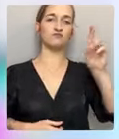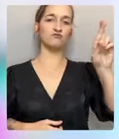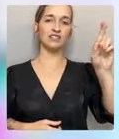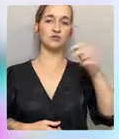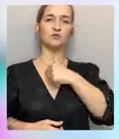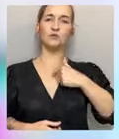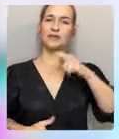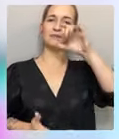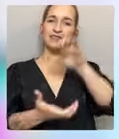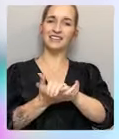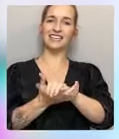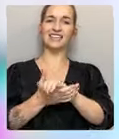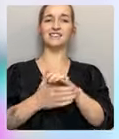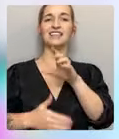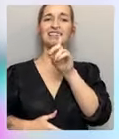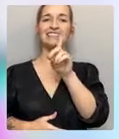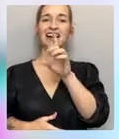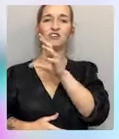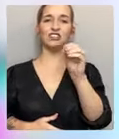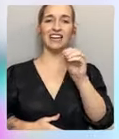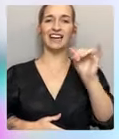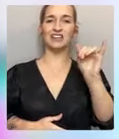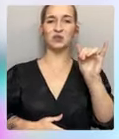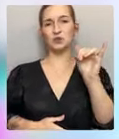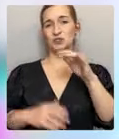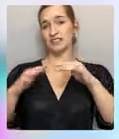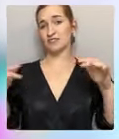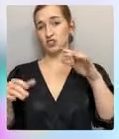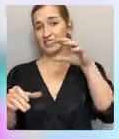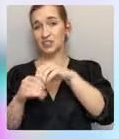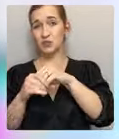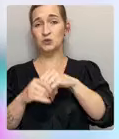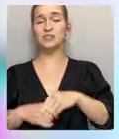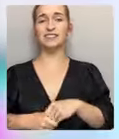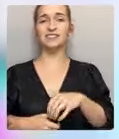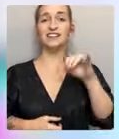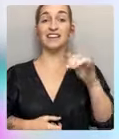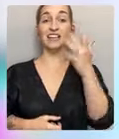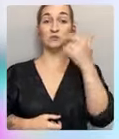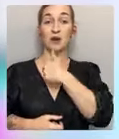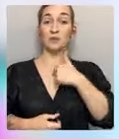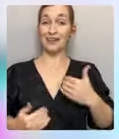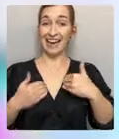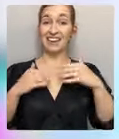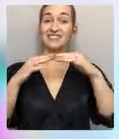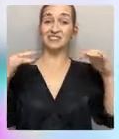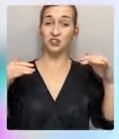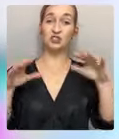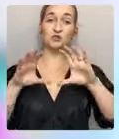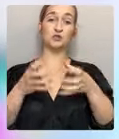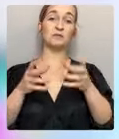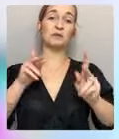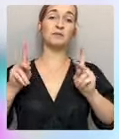in diversity and inclusion. That's why we have very diverse group of people working here. At the same time,